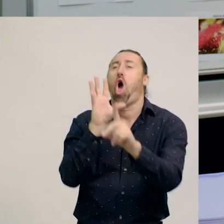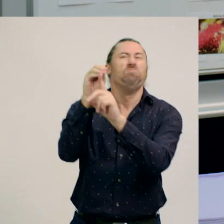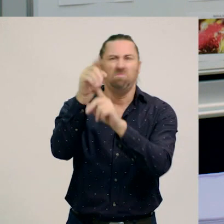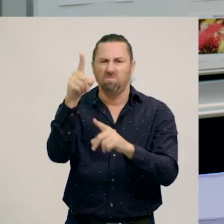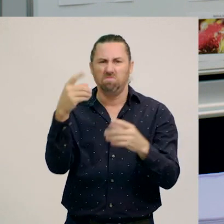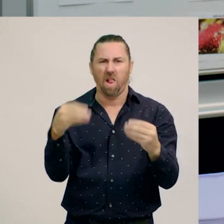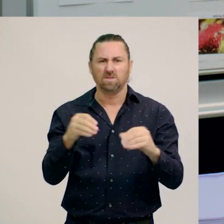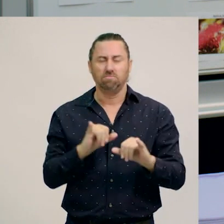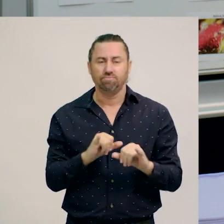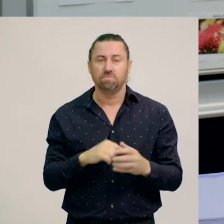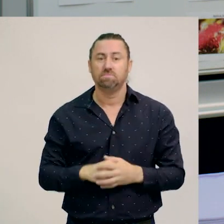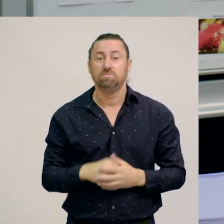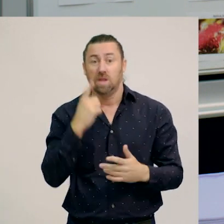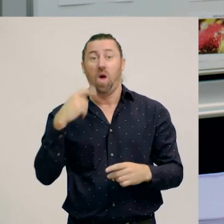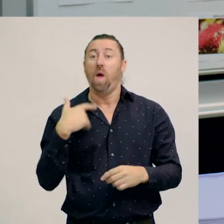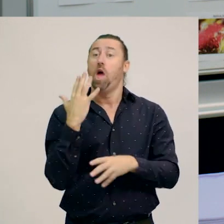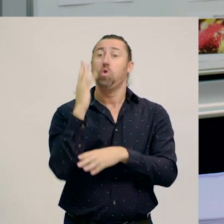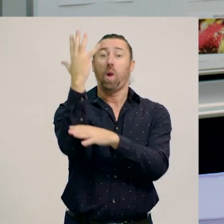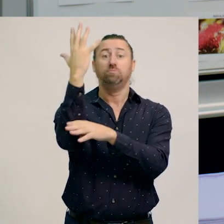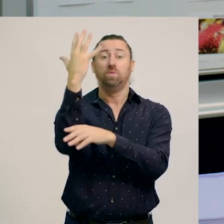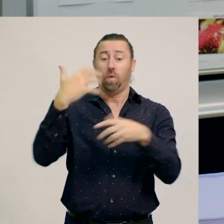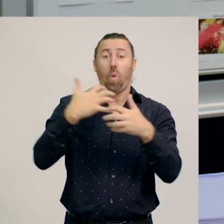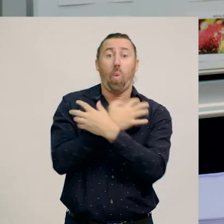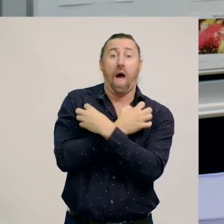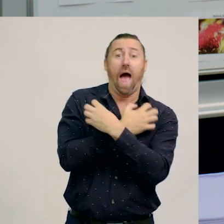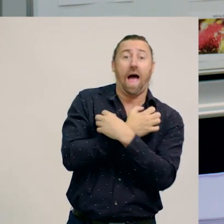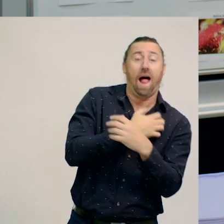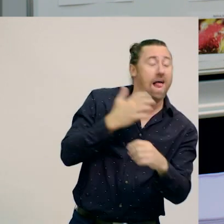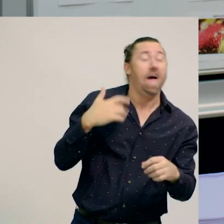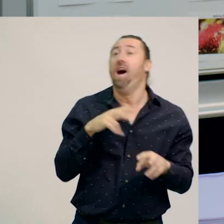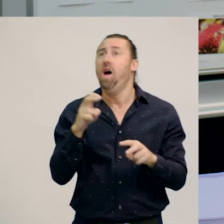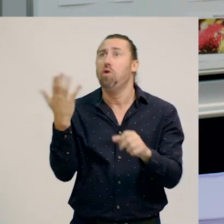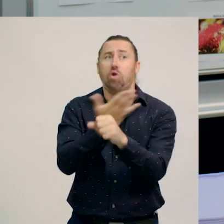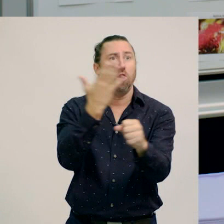the eucalyptus trees needed by koalas are now no longer providing their food.